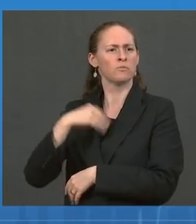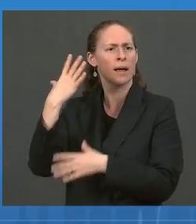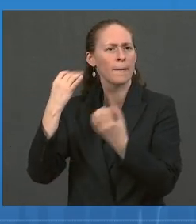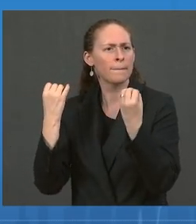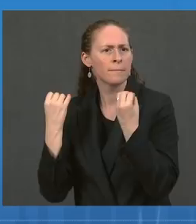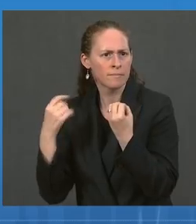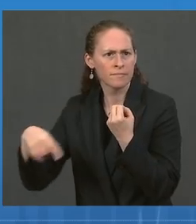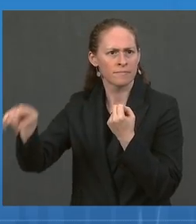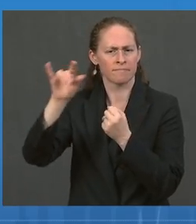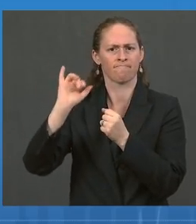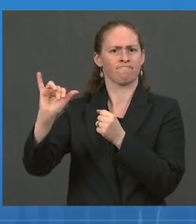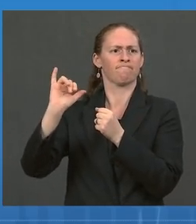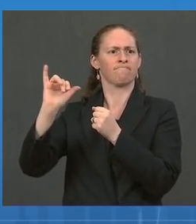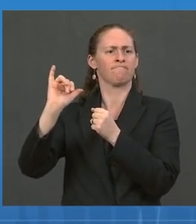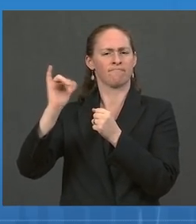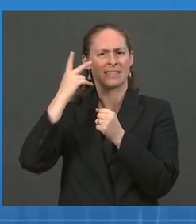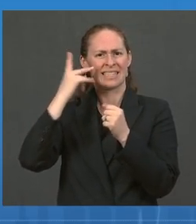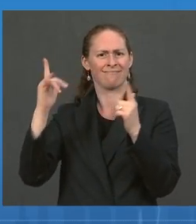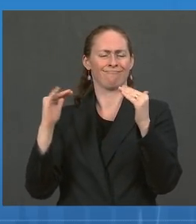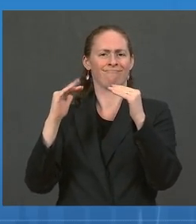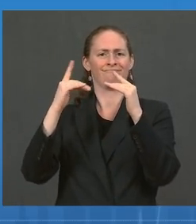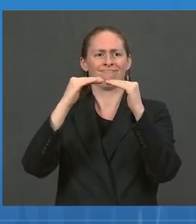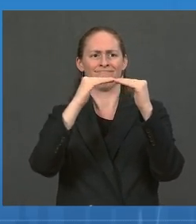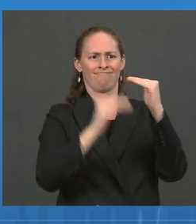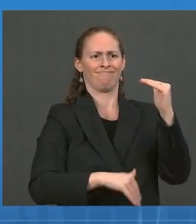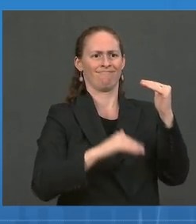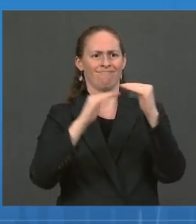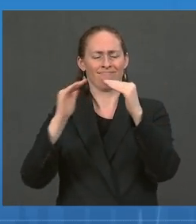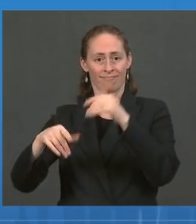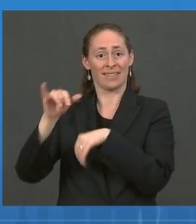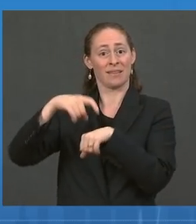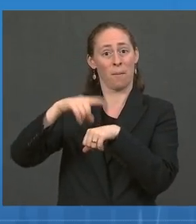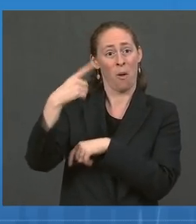a gap of 9 percentage points between Black and white adults.